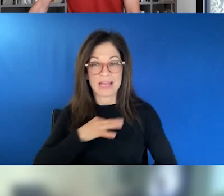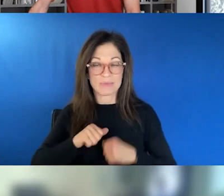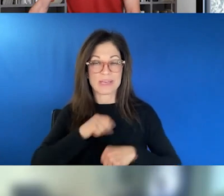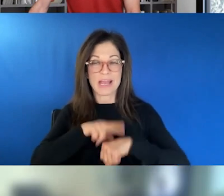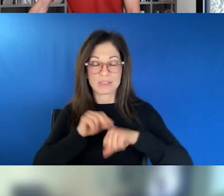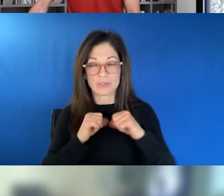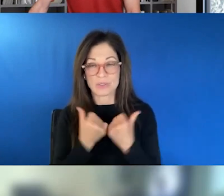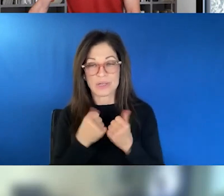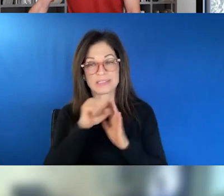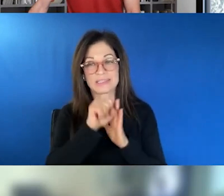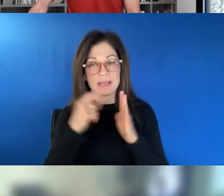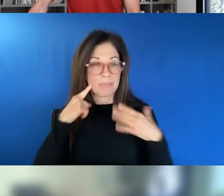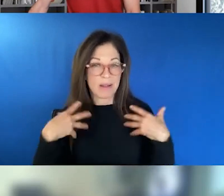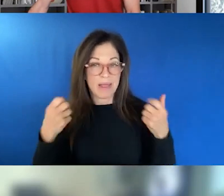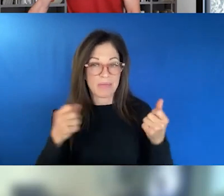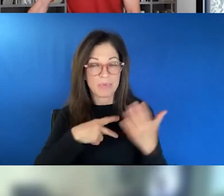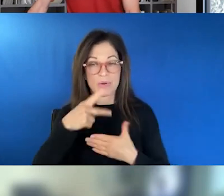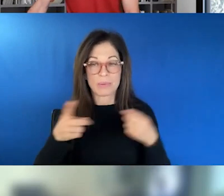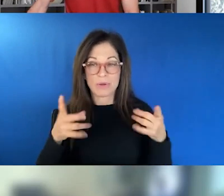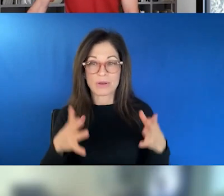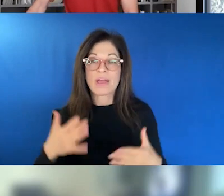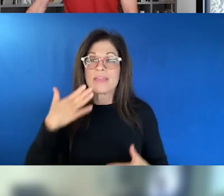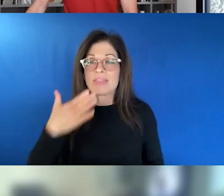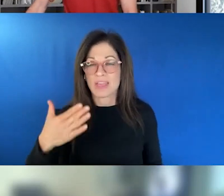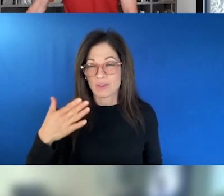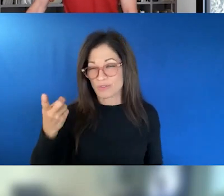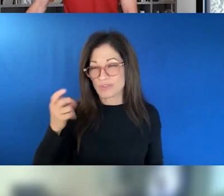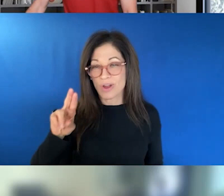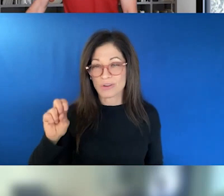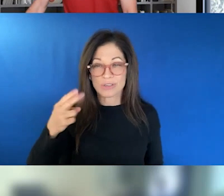MENTAL HEALTH DIRECTORS. THANK YOU DOCTOR SHAW AND YOUR